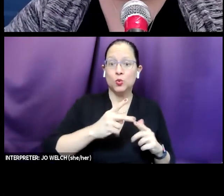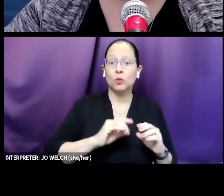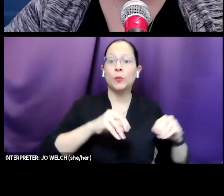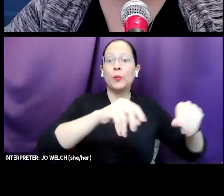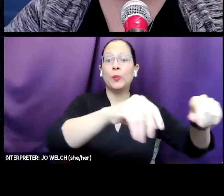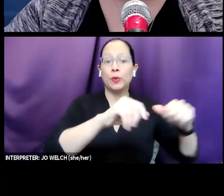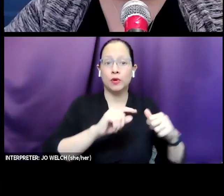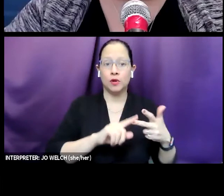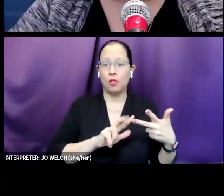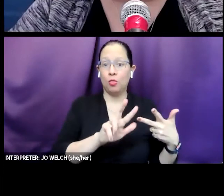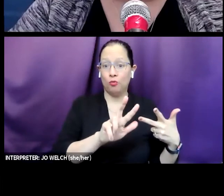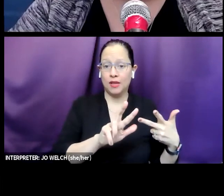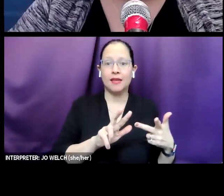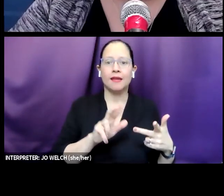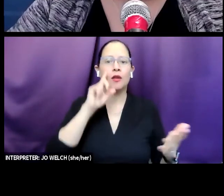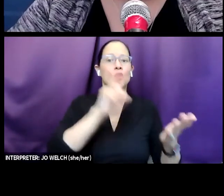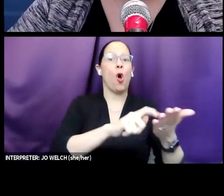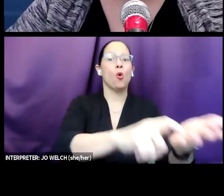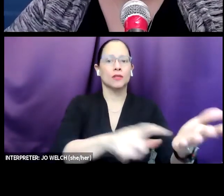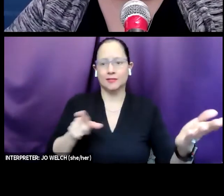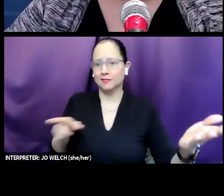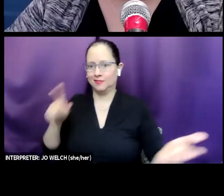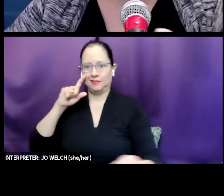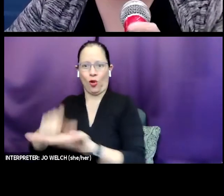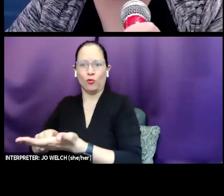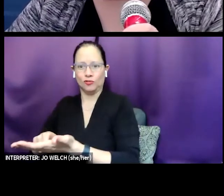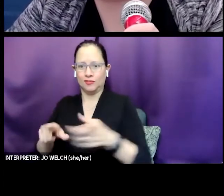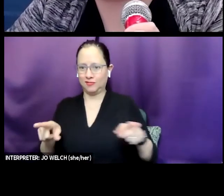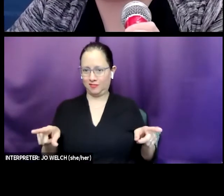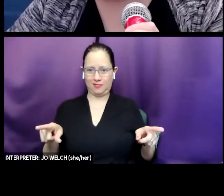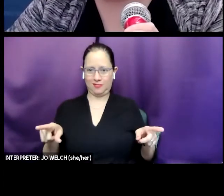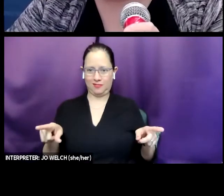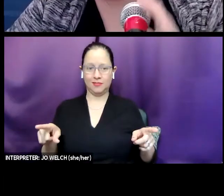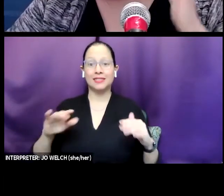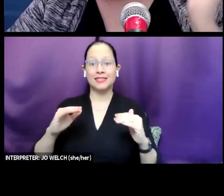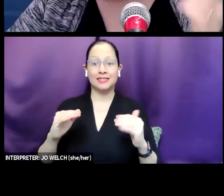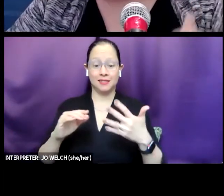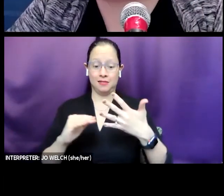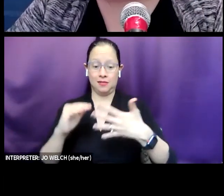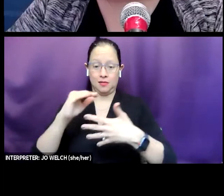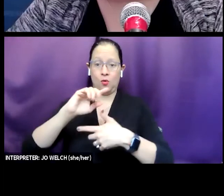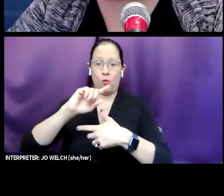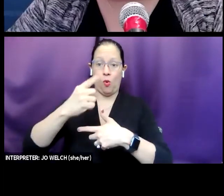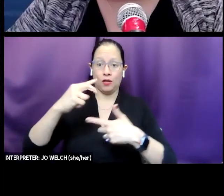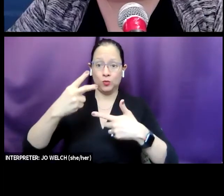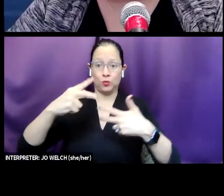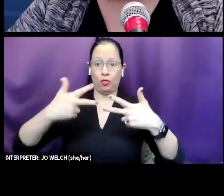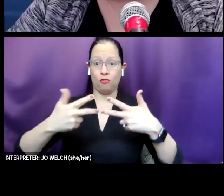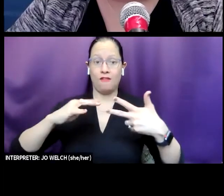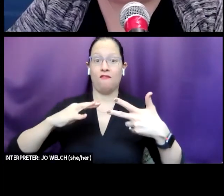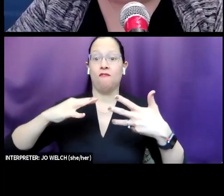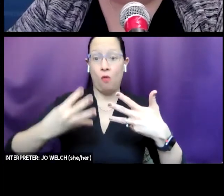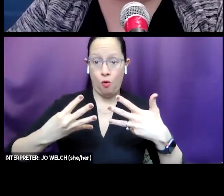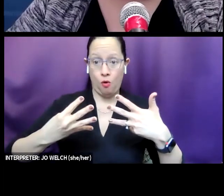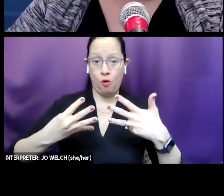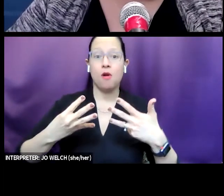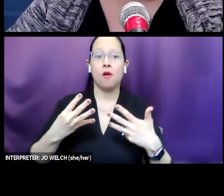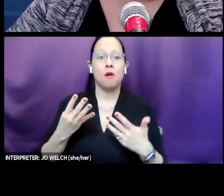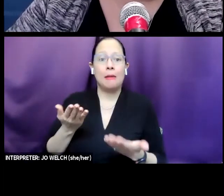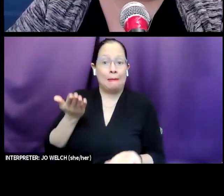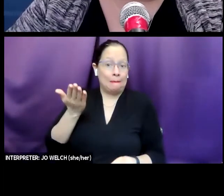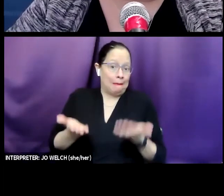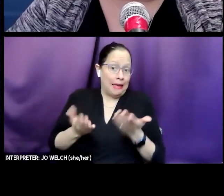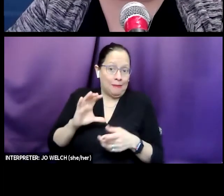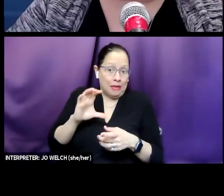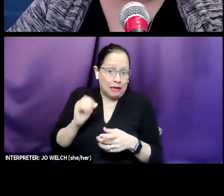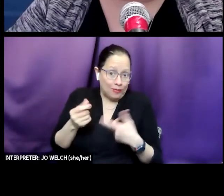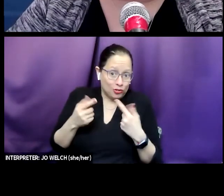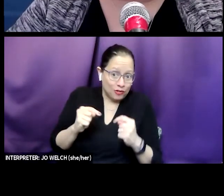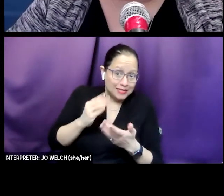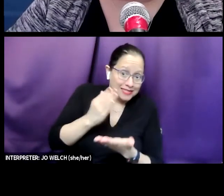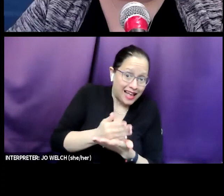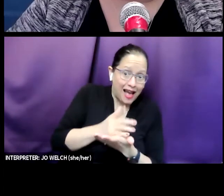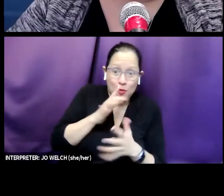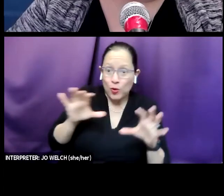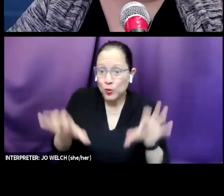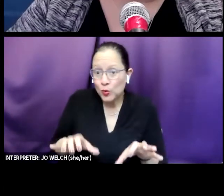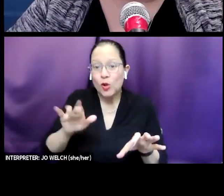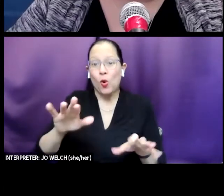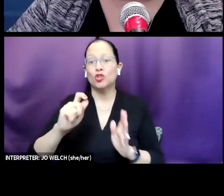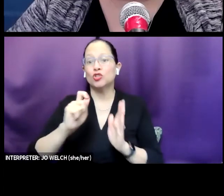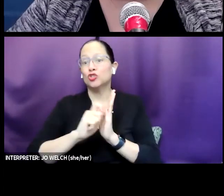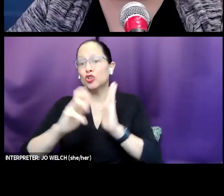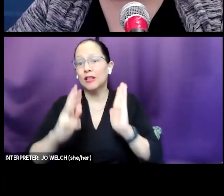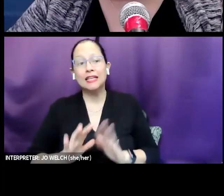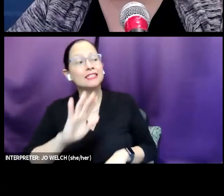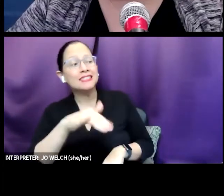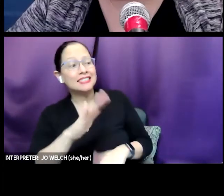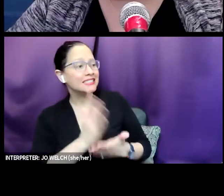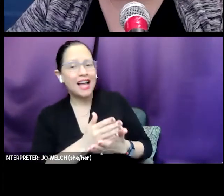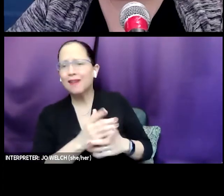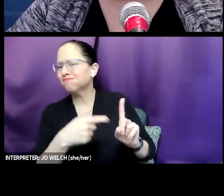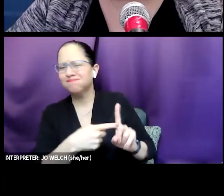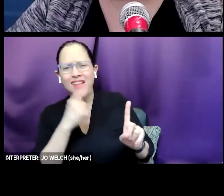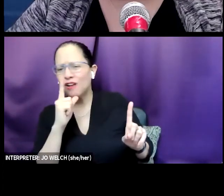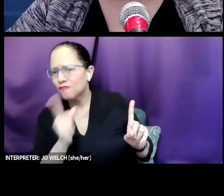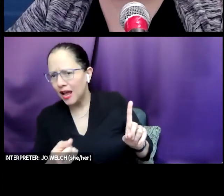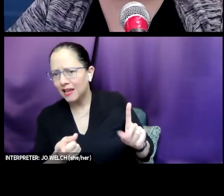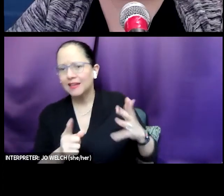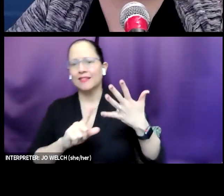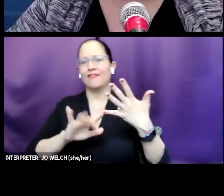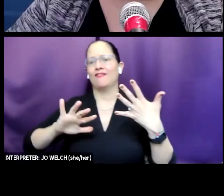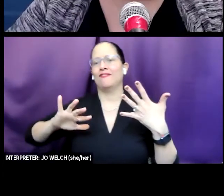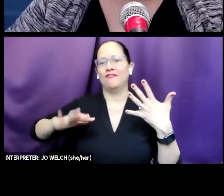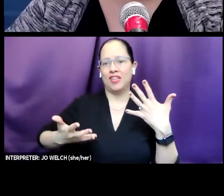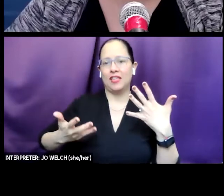Sorry, ended up going the wrong way. And then stage for mitigation platform companies doing something about it may be. And then, or journalists debunking it, and then plot, and then part five is of course manipulators adjustments. So I'm going to describe to you